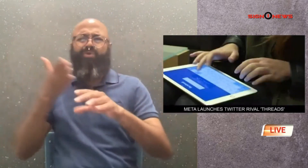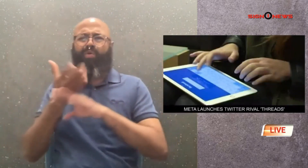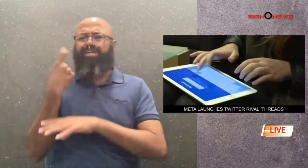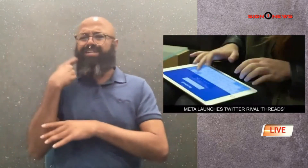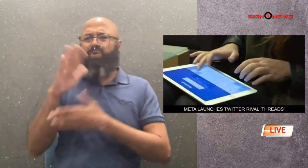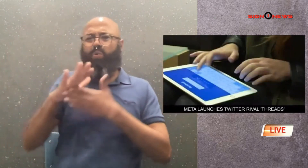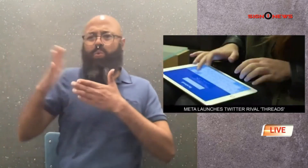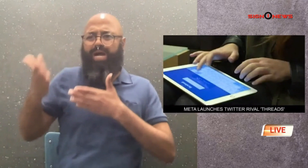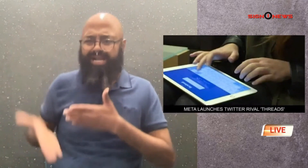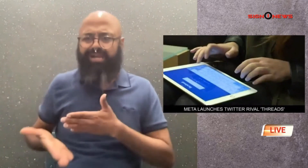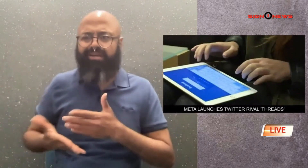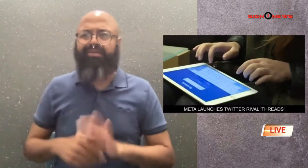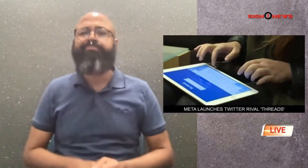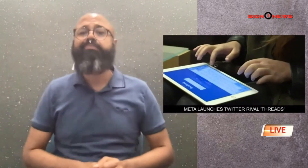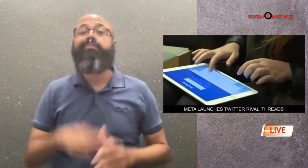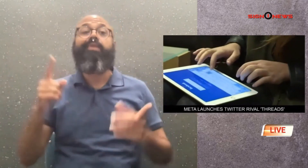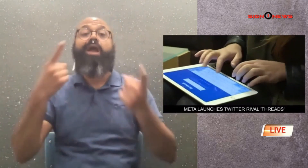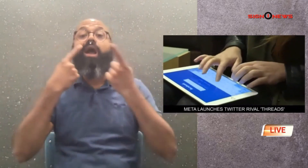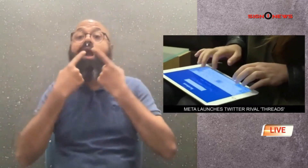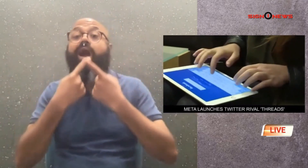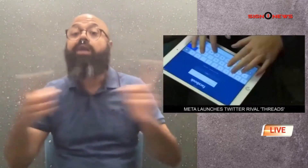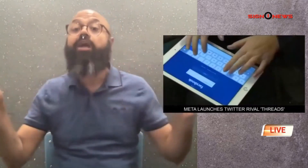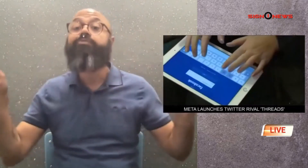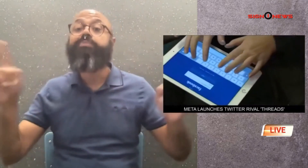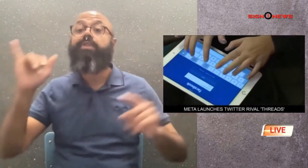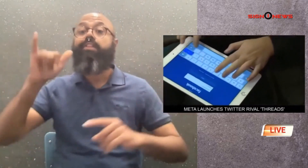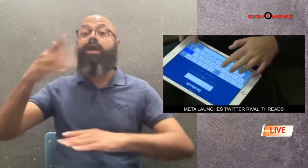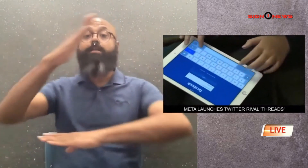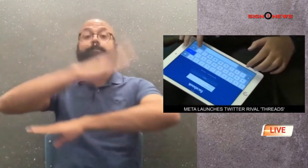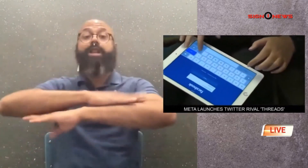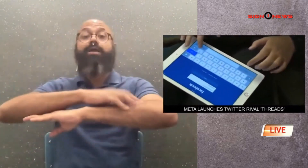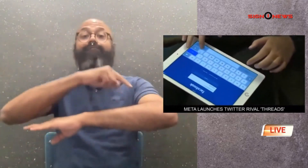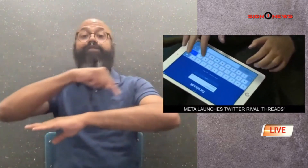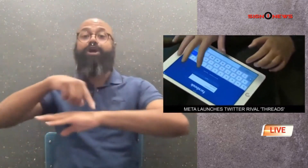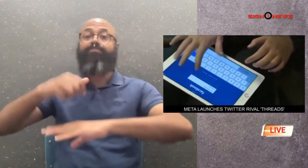weekend and the announcement that the platform has set up temporary